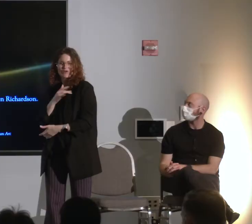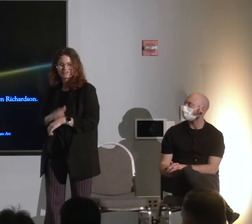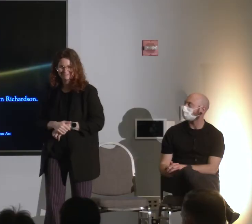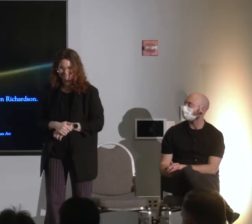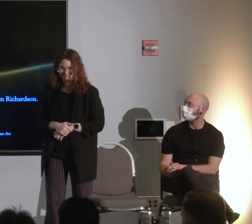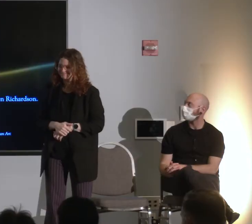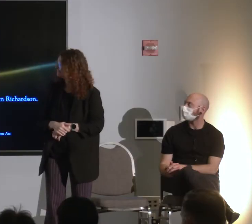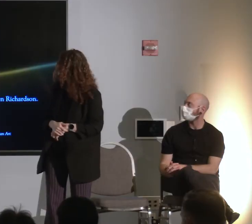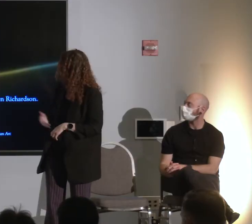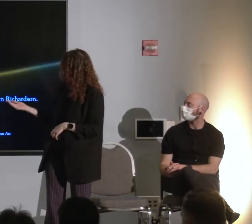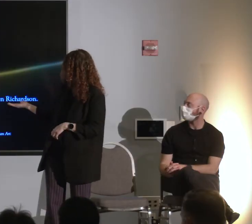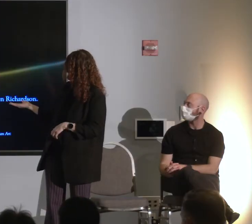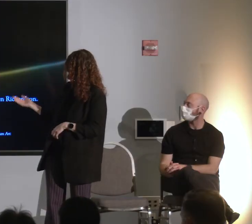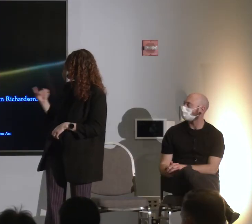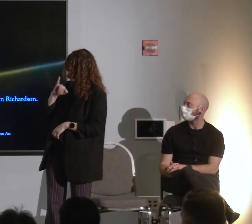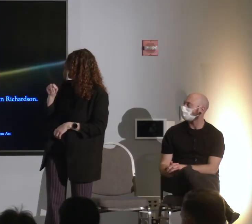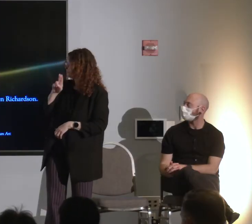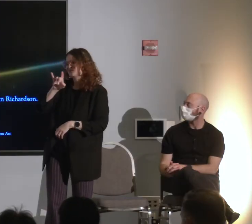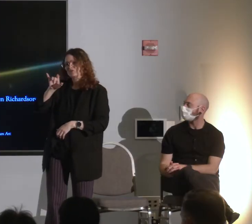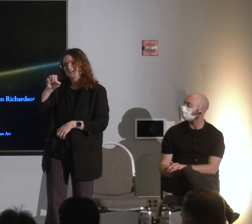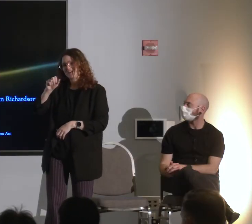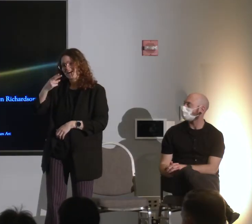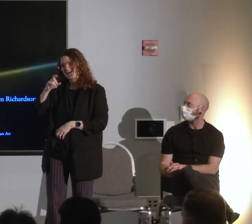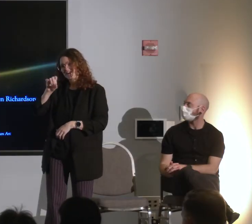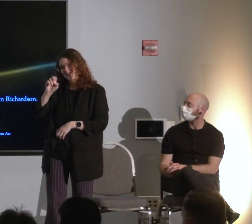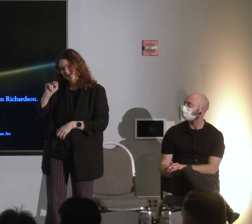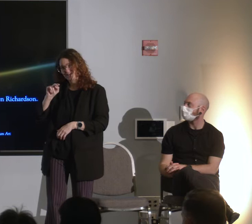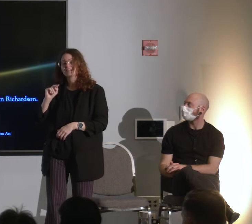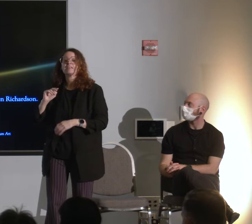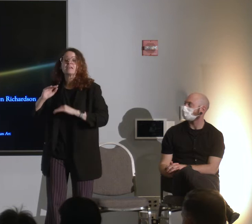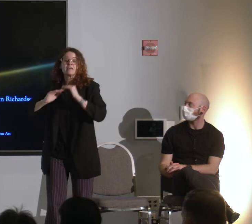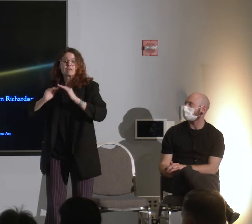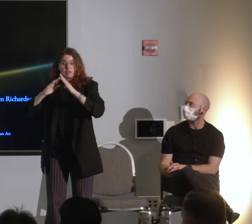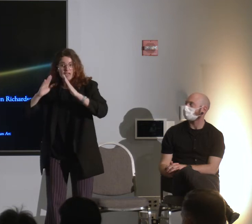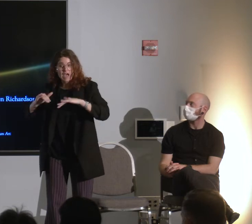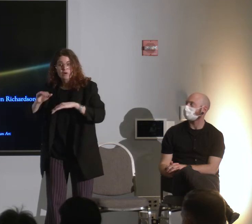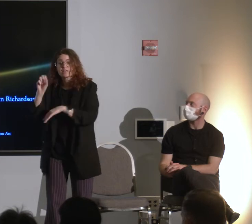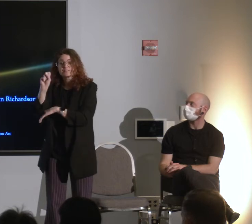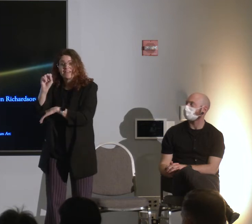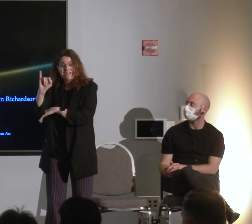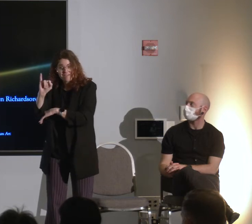There we have her, Julie Hayden. He built him a house on Staten Island. His first child arrived.